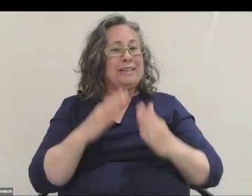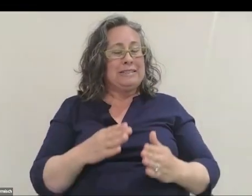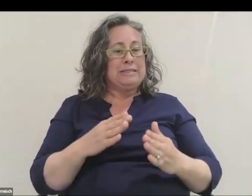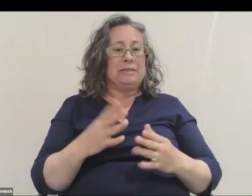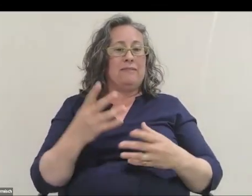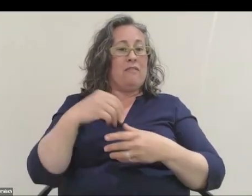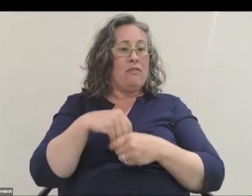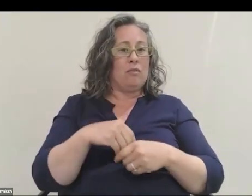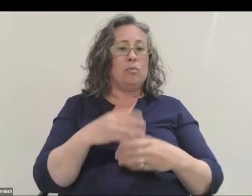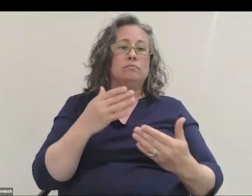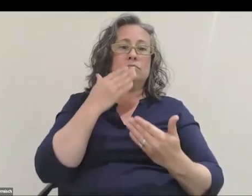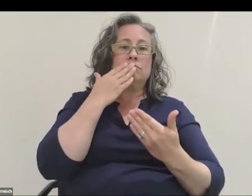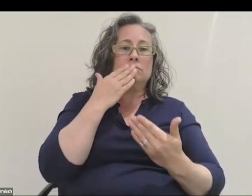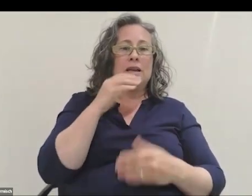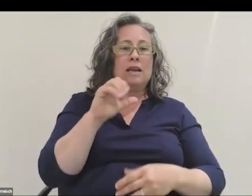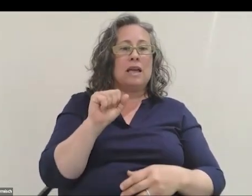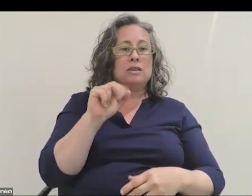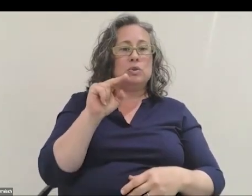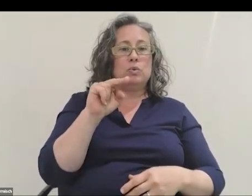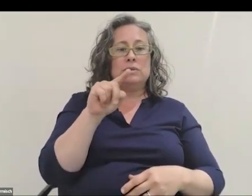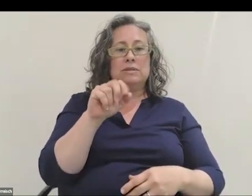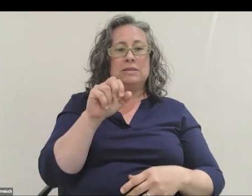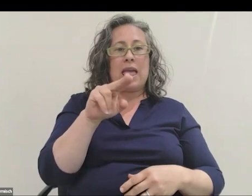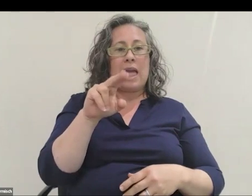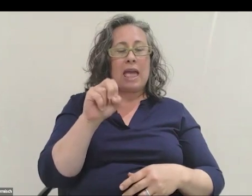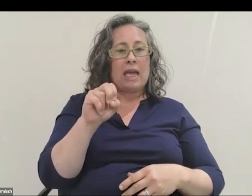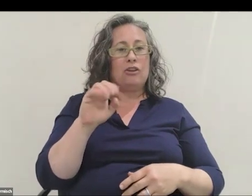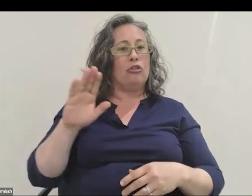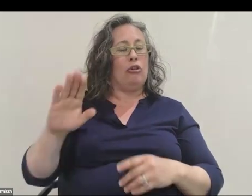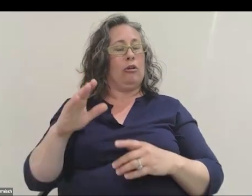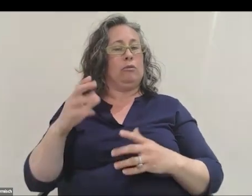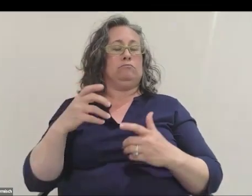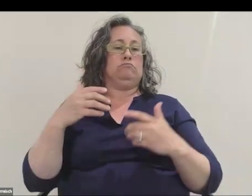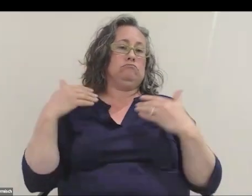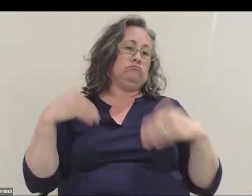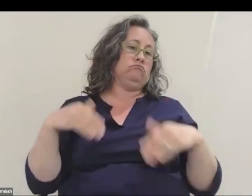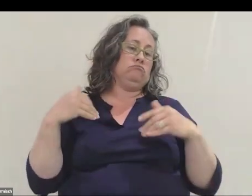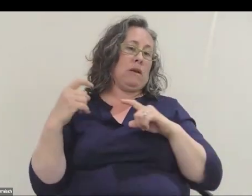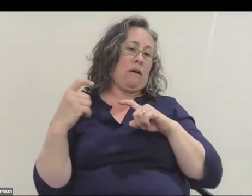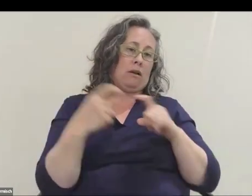I would like to thank, especially Suzanne, for her outstanding contribution for this project.